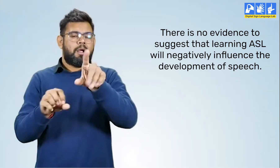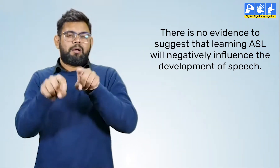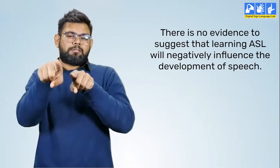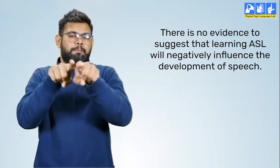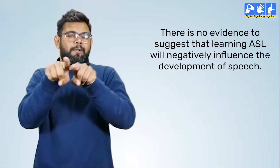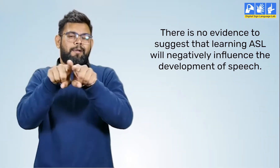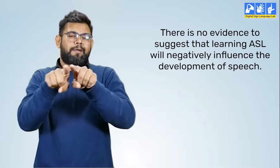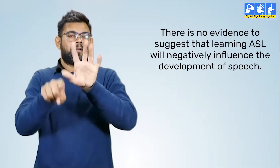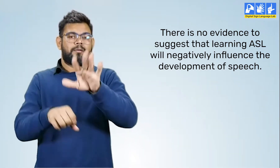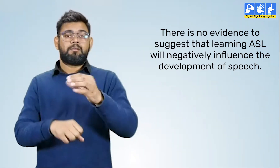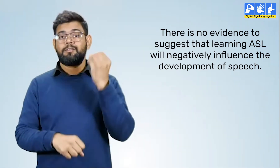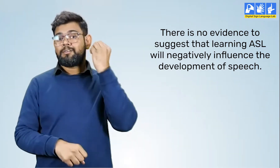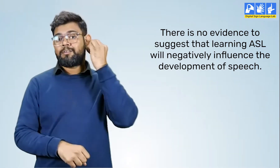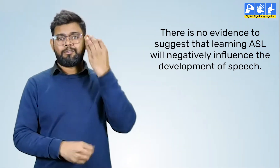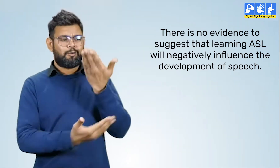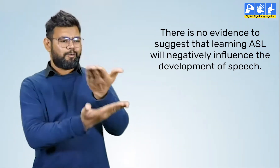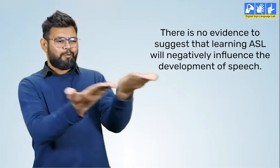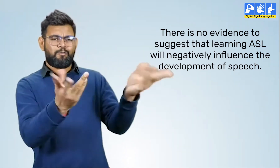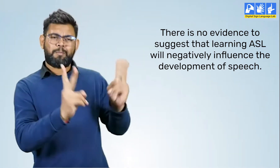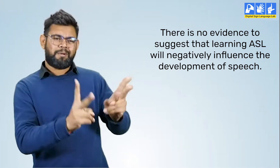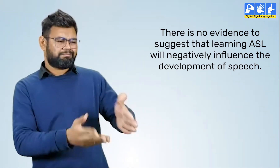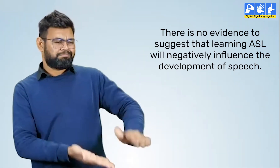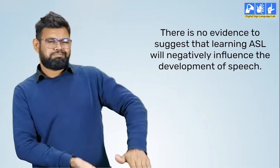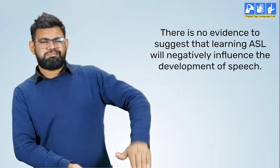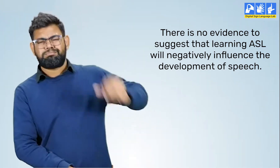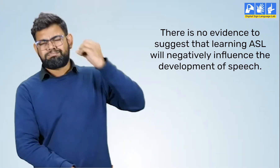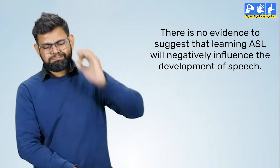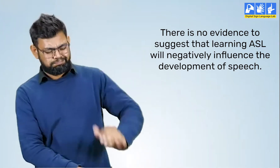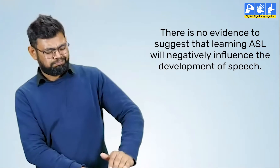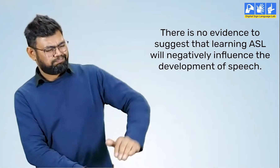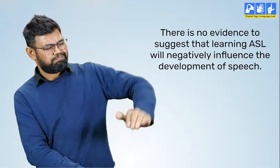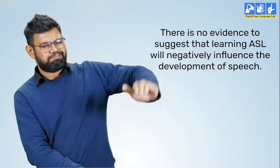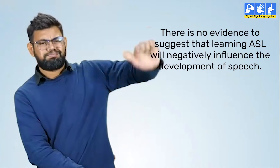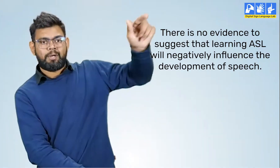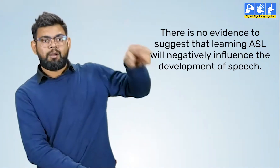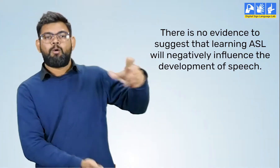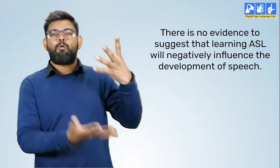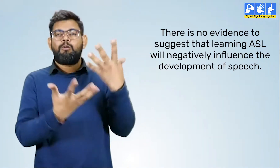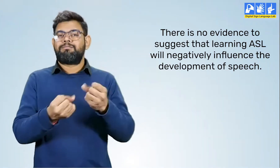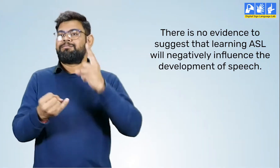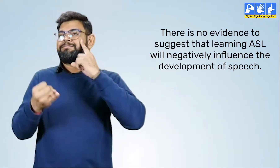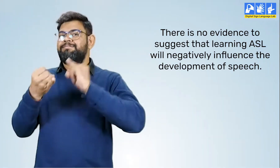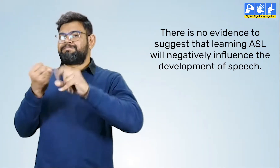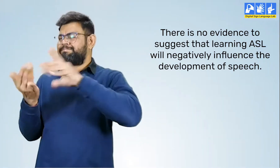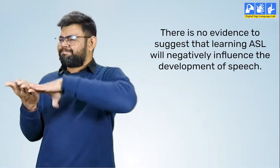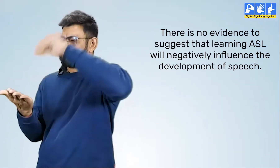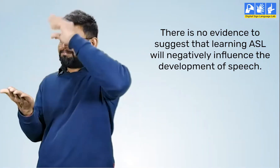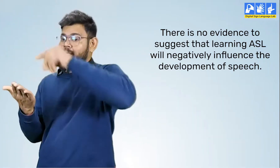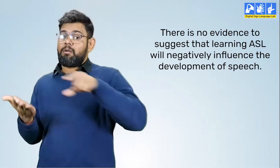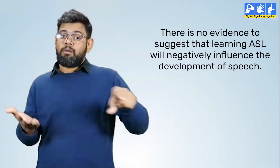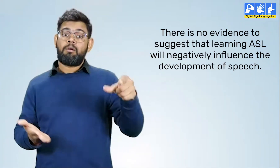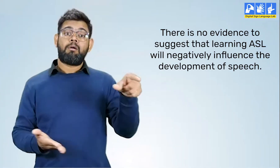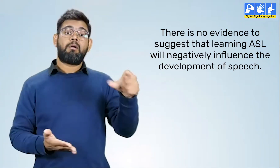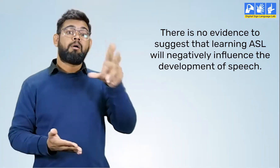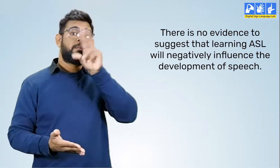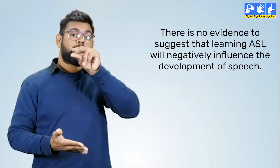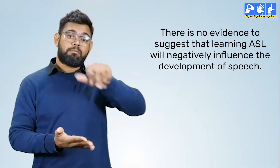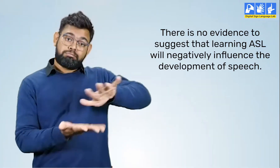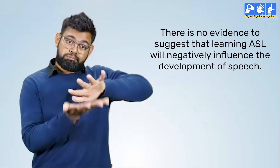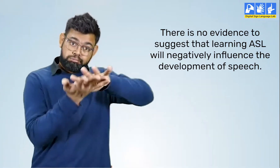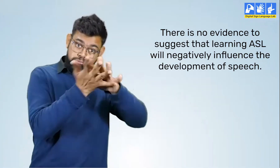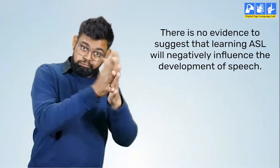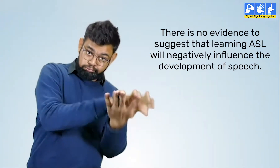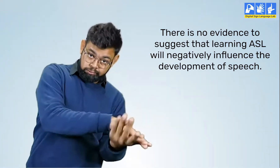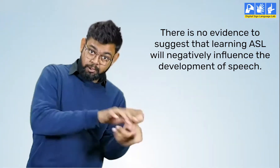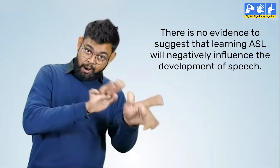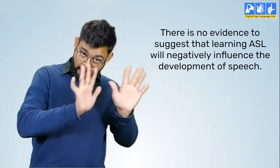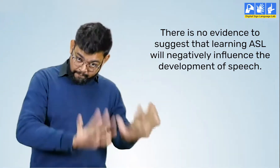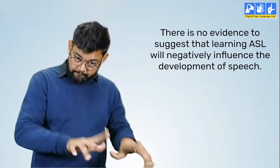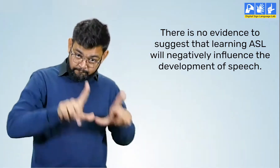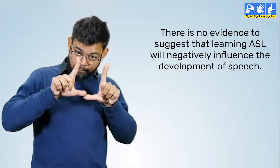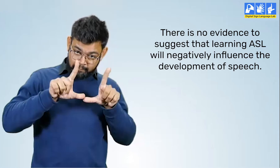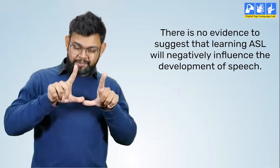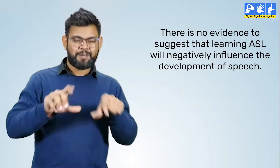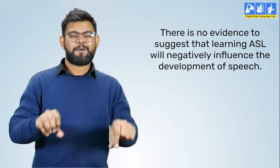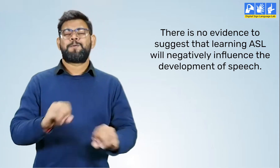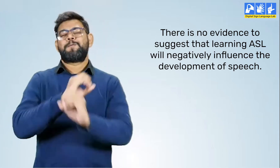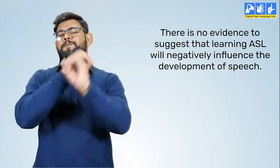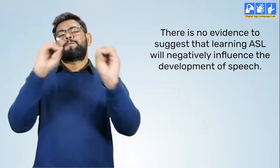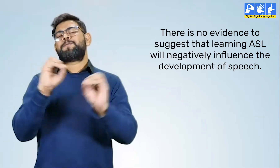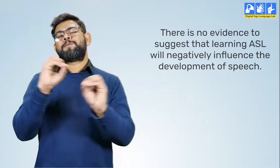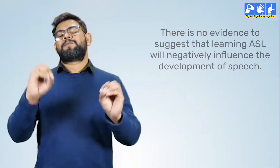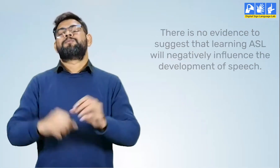For example if hearing people learn sign language then it will not impede their spoken language abilities, there is no evidence.